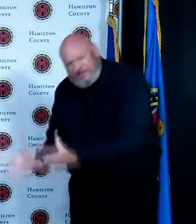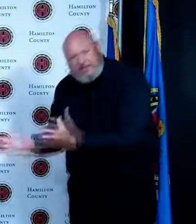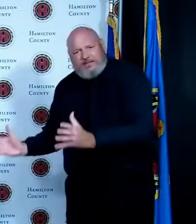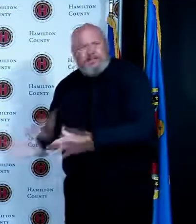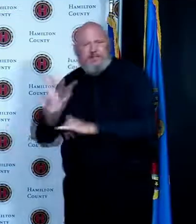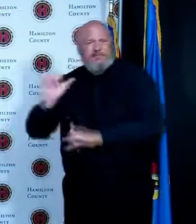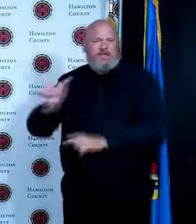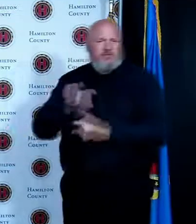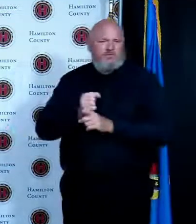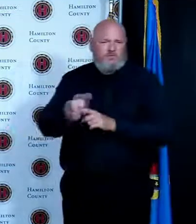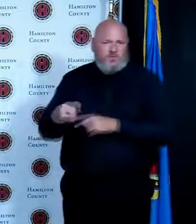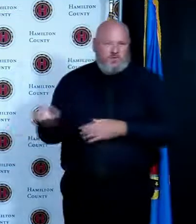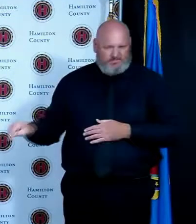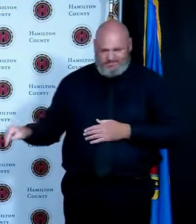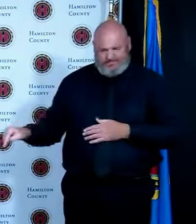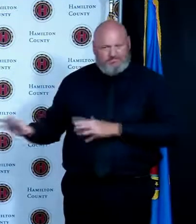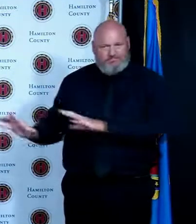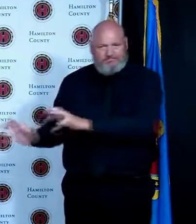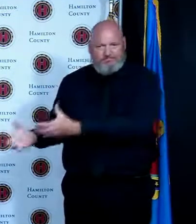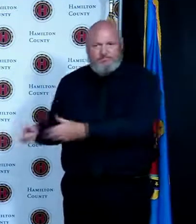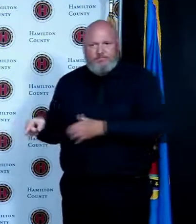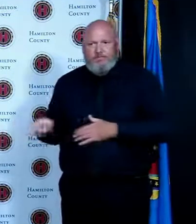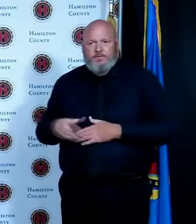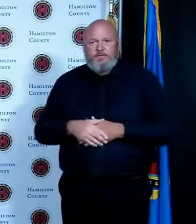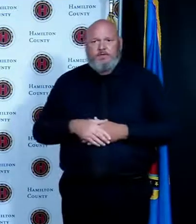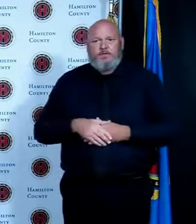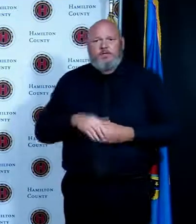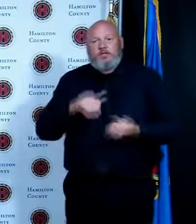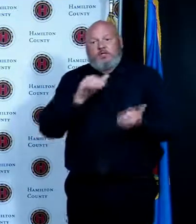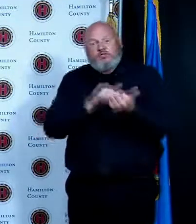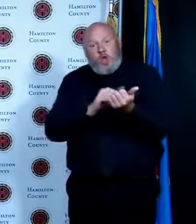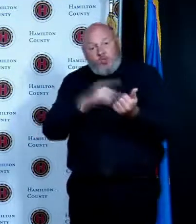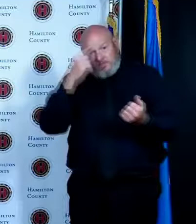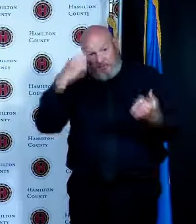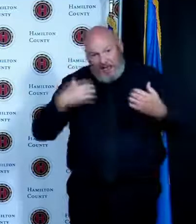providers are still providing services sometimes they are virtual as you know